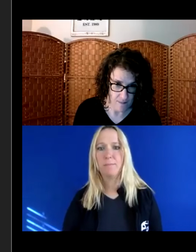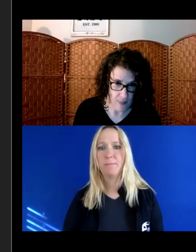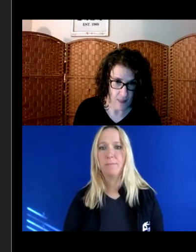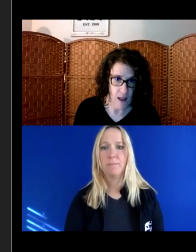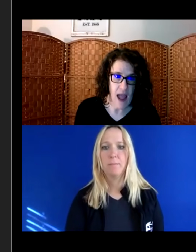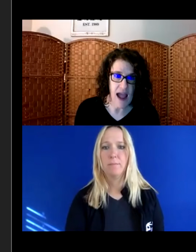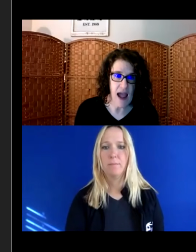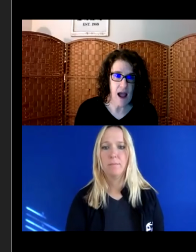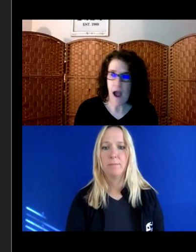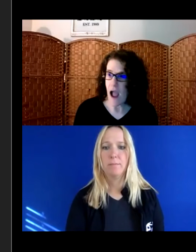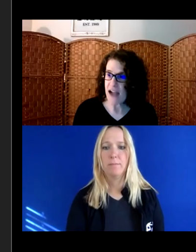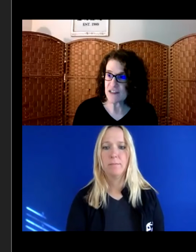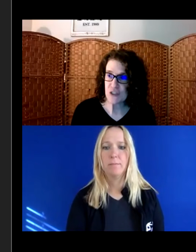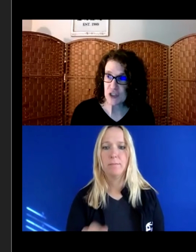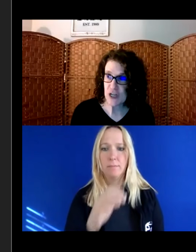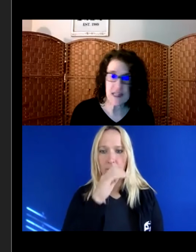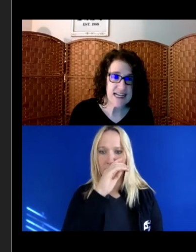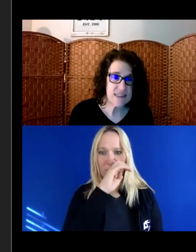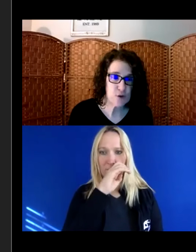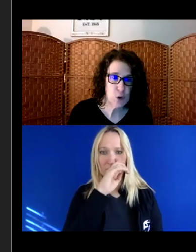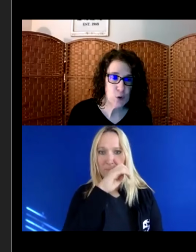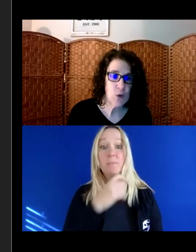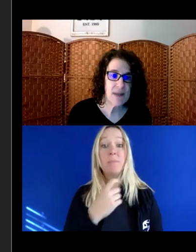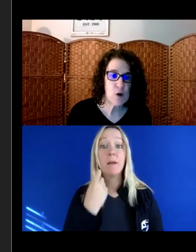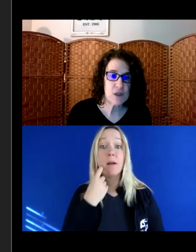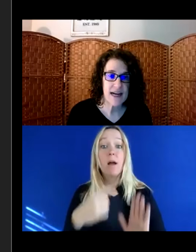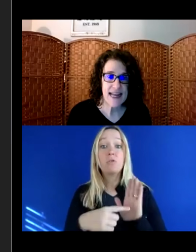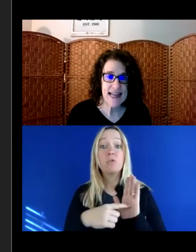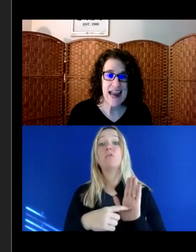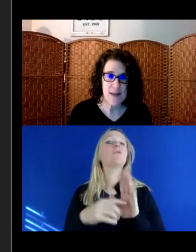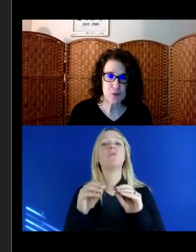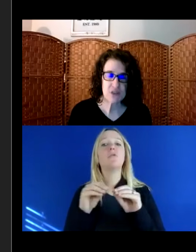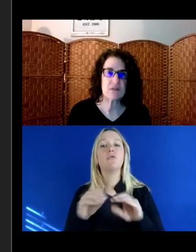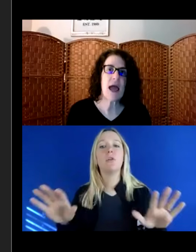I could -- I just shared a link to Meryl.net/captions,